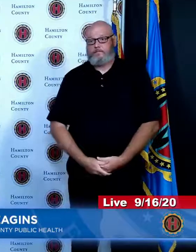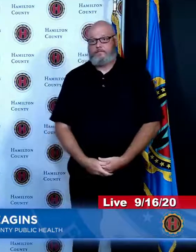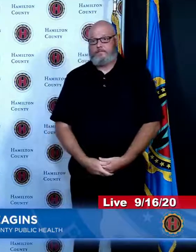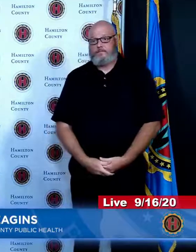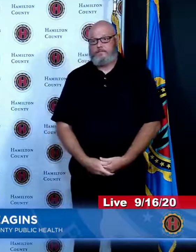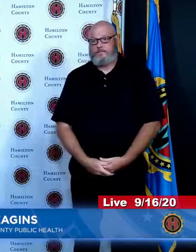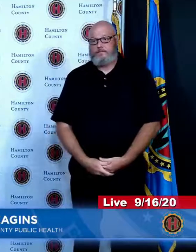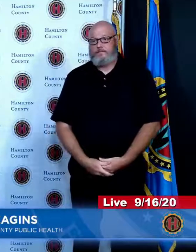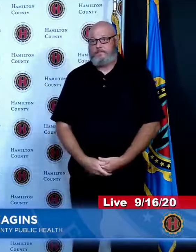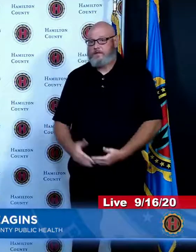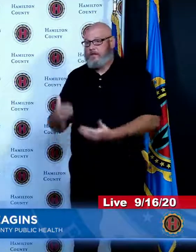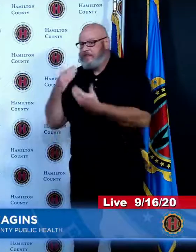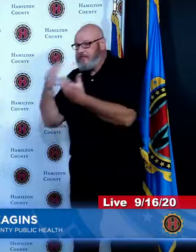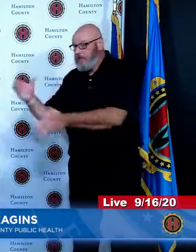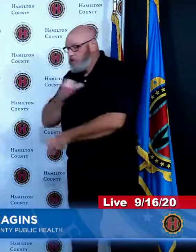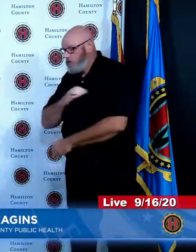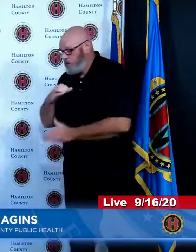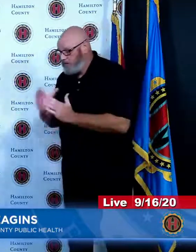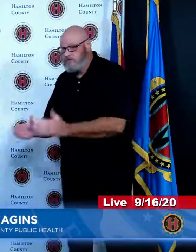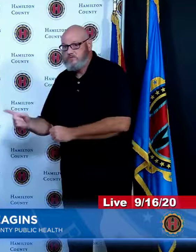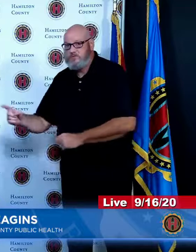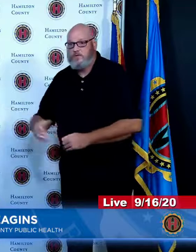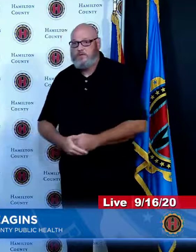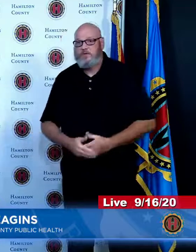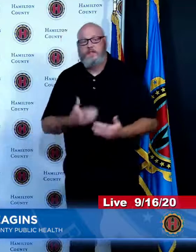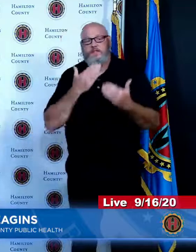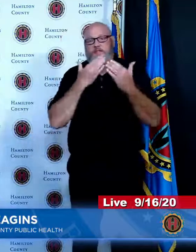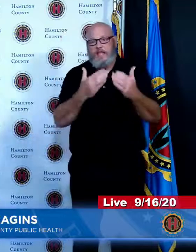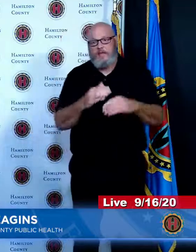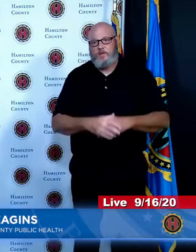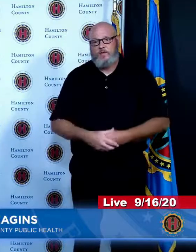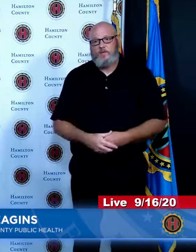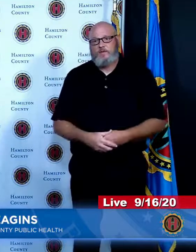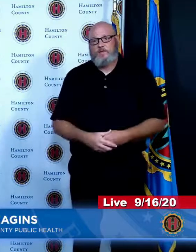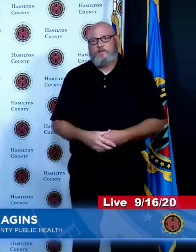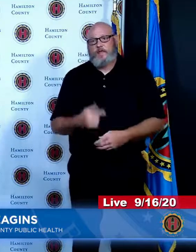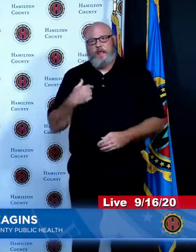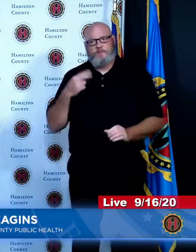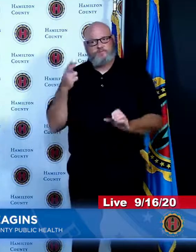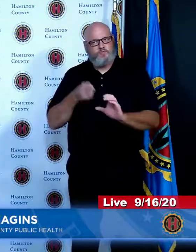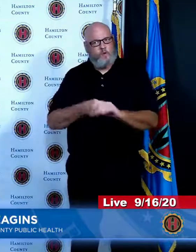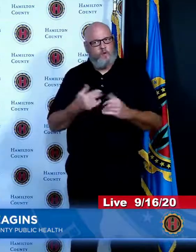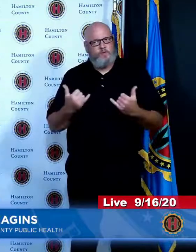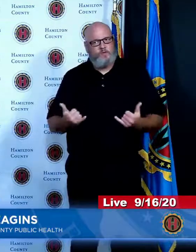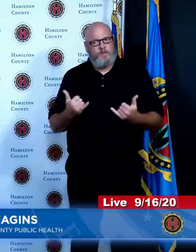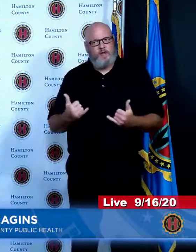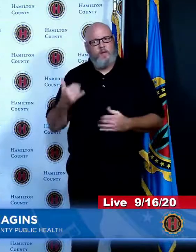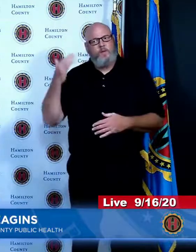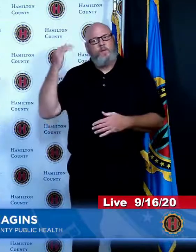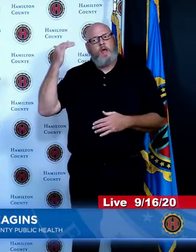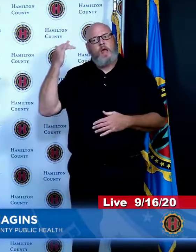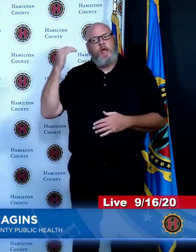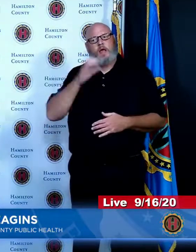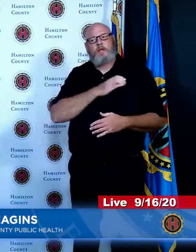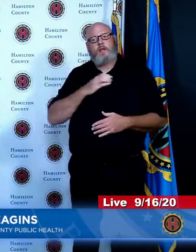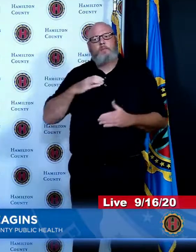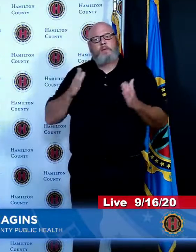thank you Commissioner and thank you for I'm stepping in for our Commissioner Greg Kesterman who has to be elsewhere but also talk about